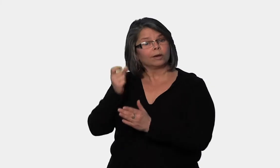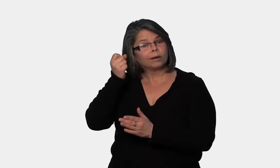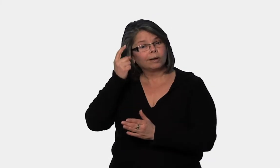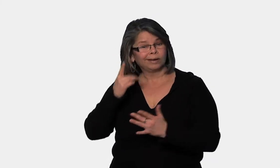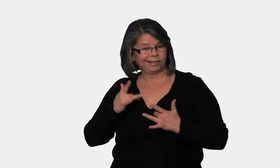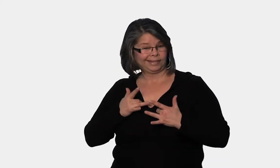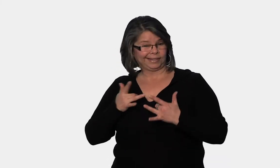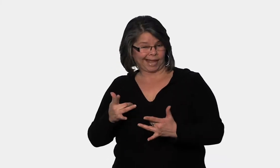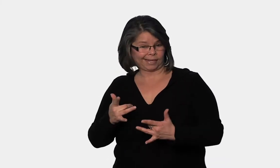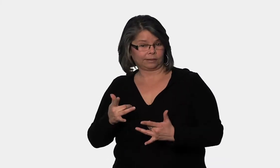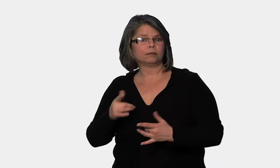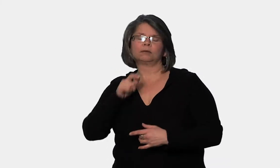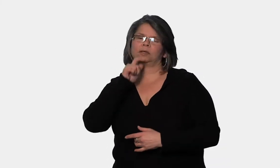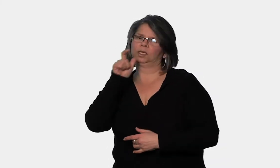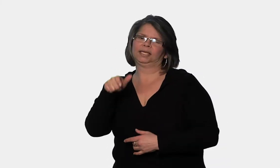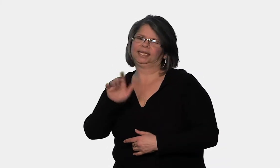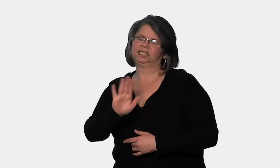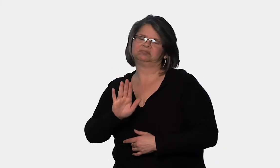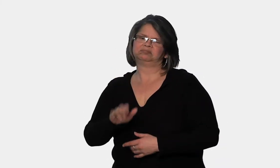but usually doesn’t need one.